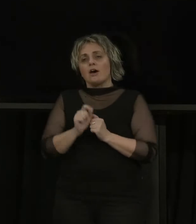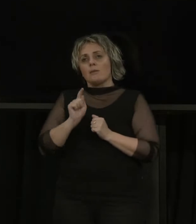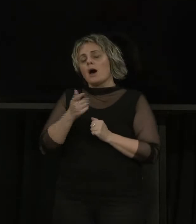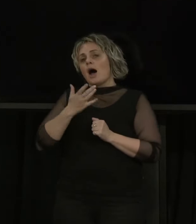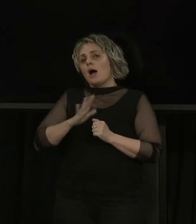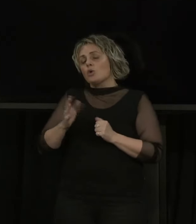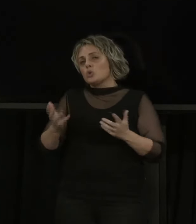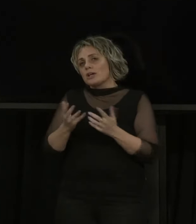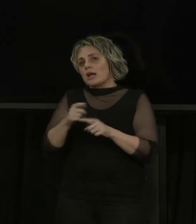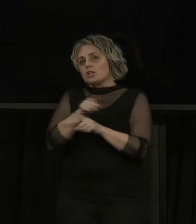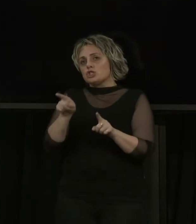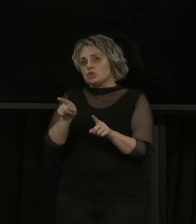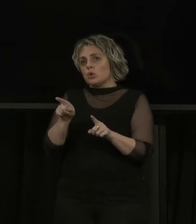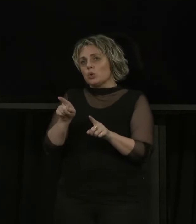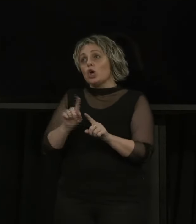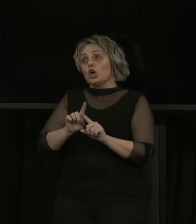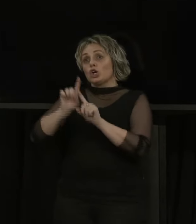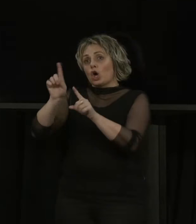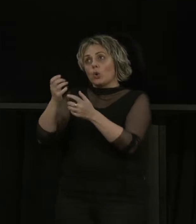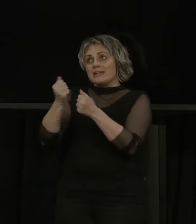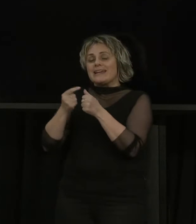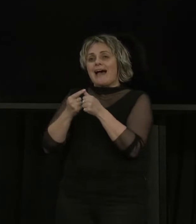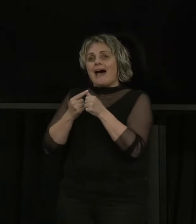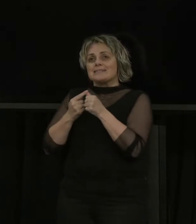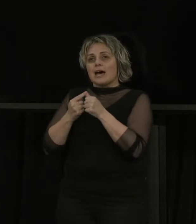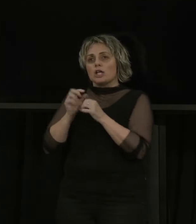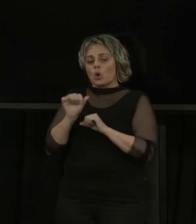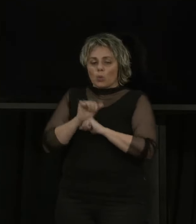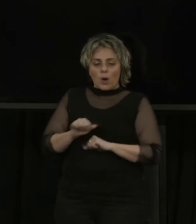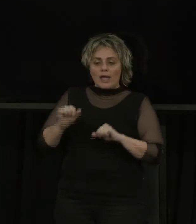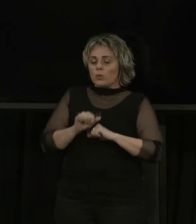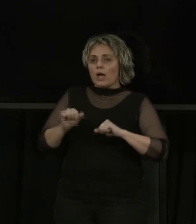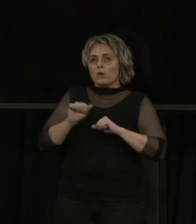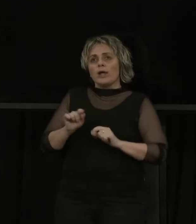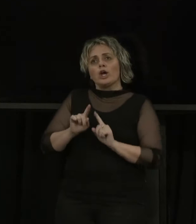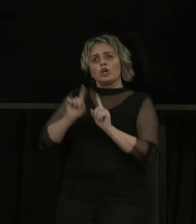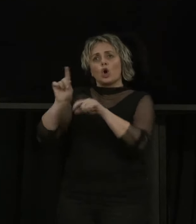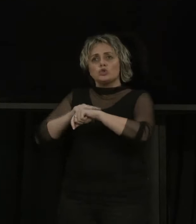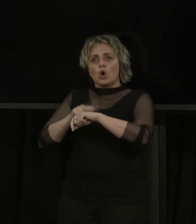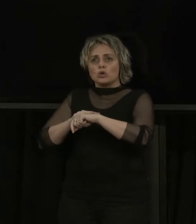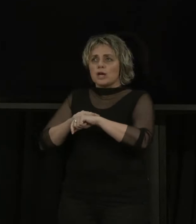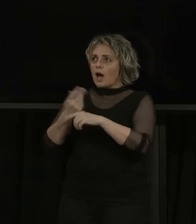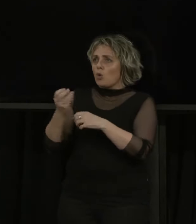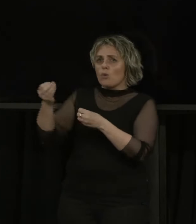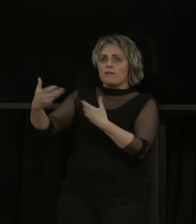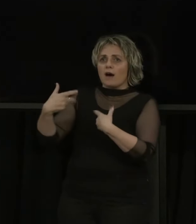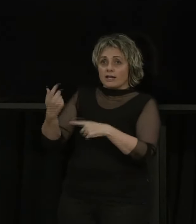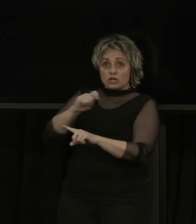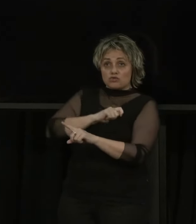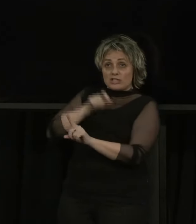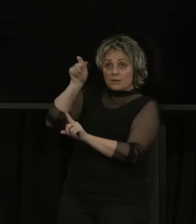questioned and it's legitimate to have questions. I want to